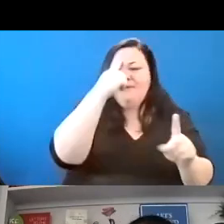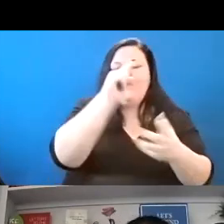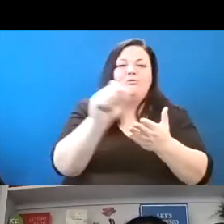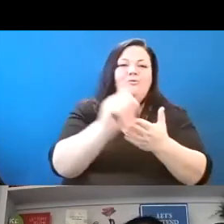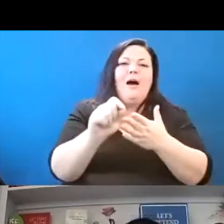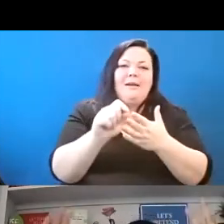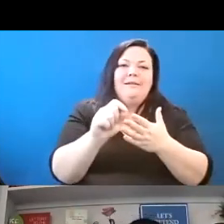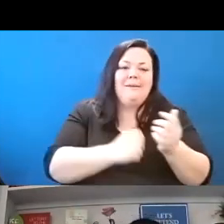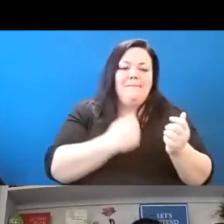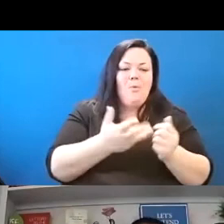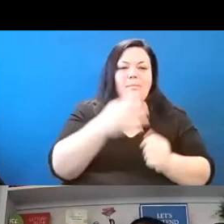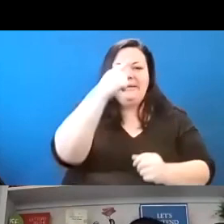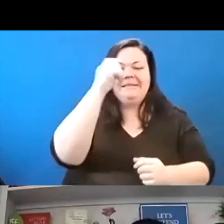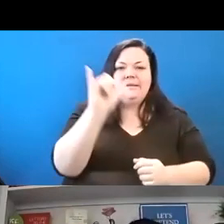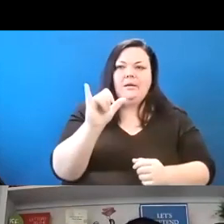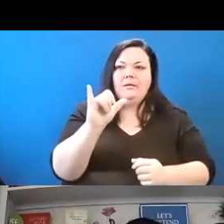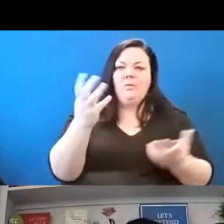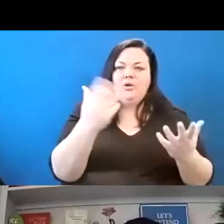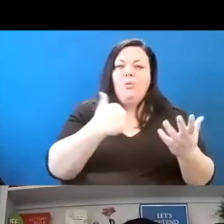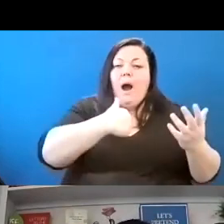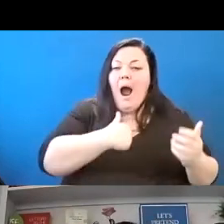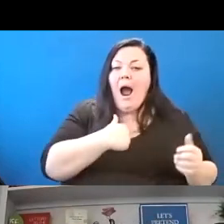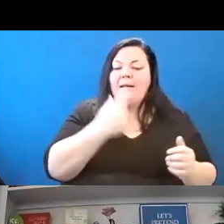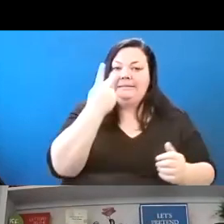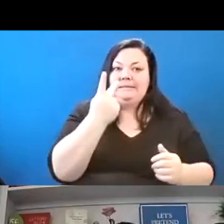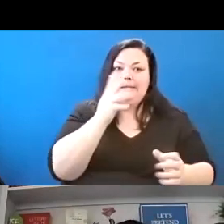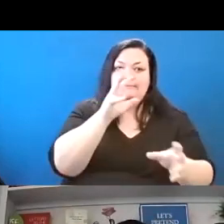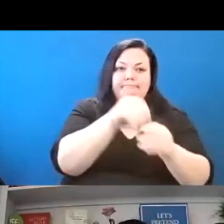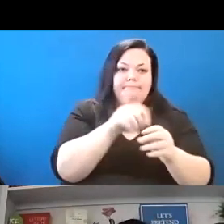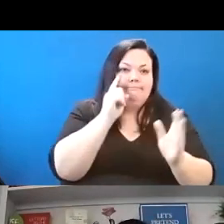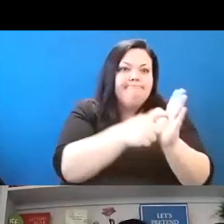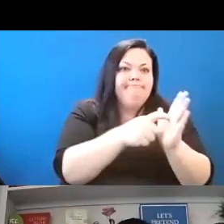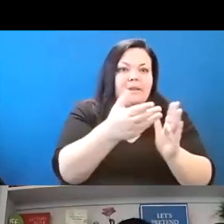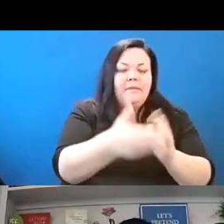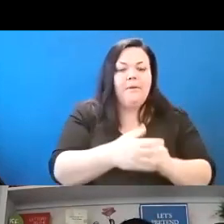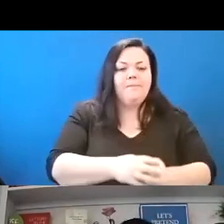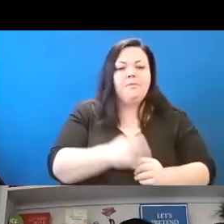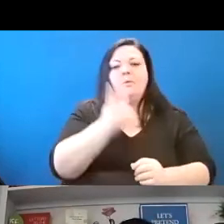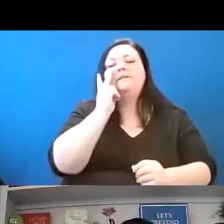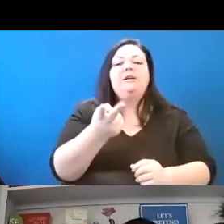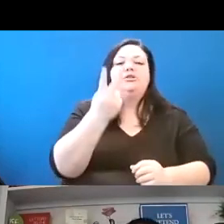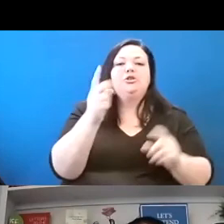it's like what do i see in there um i'll see we see two different versions here full of herself